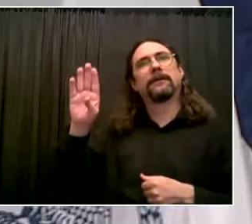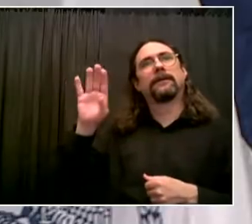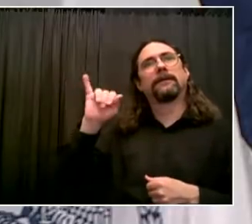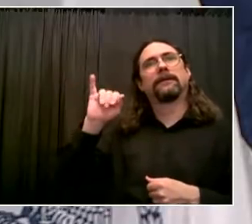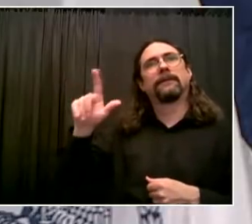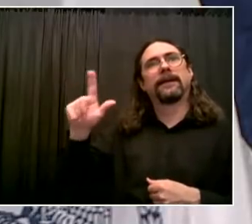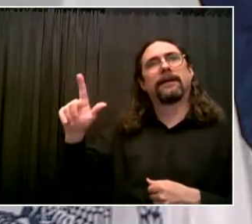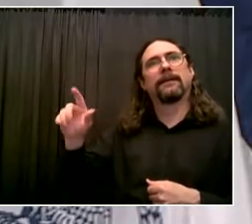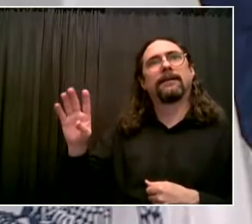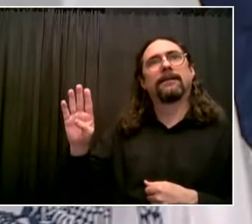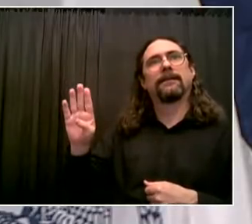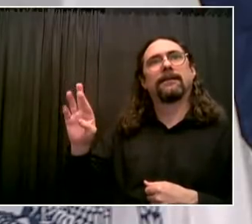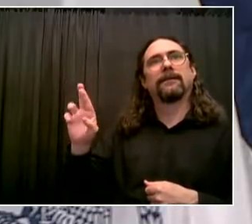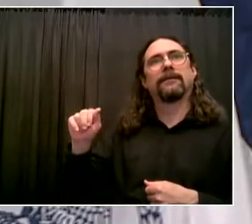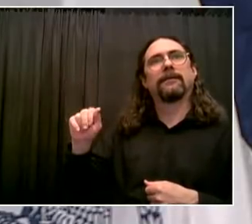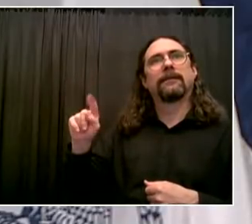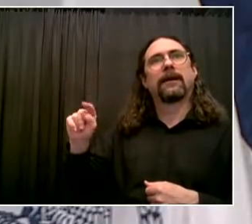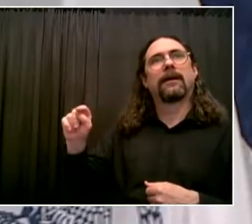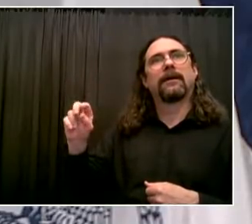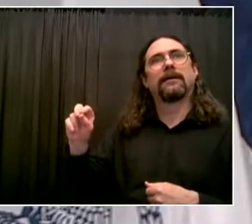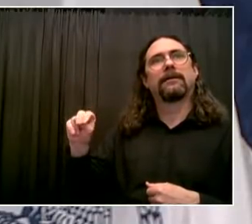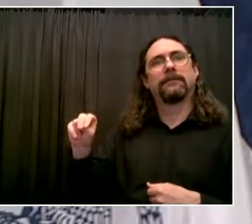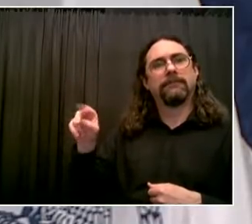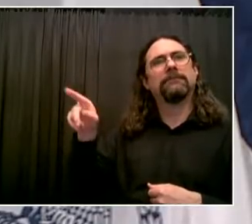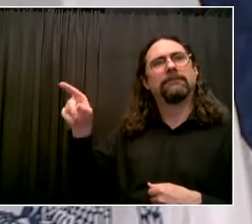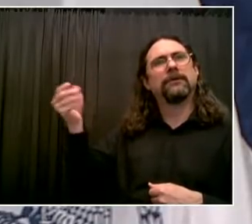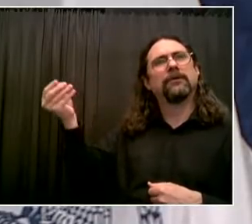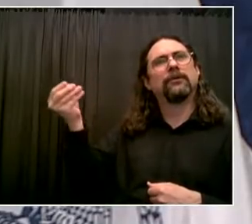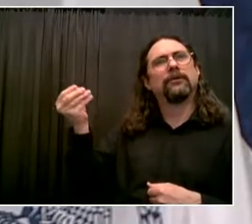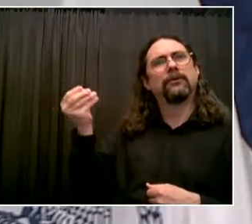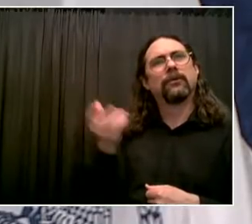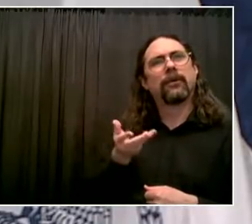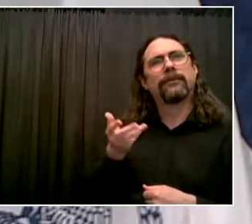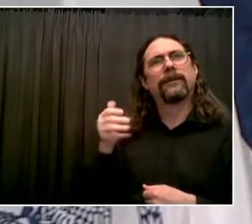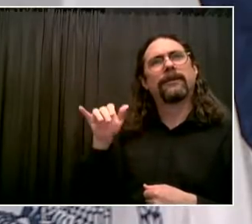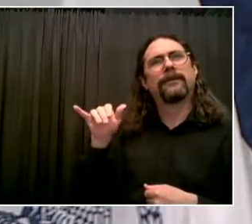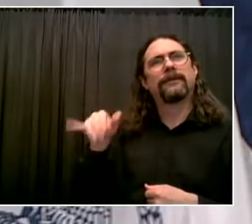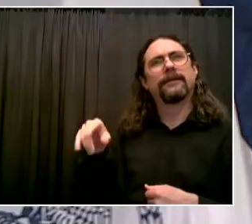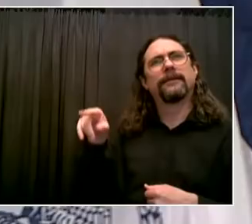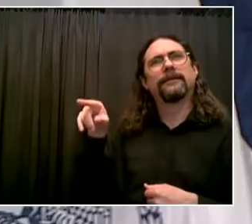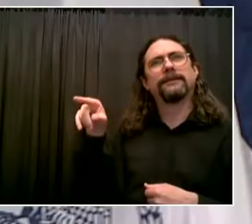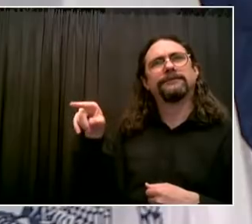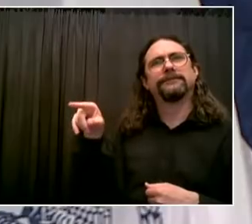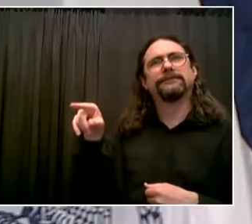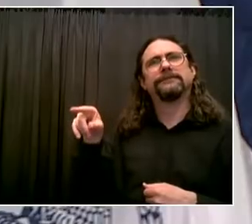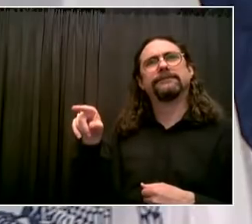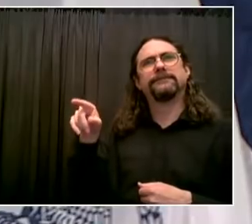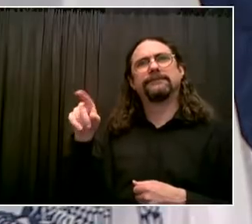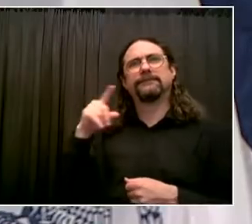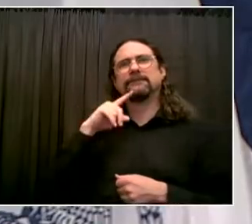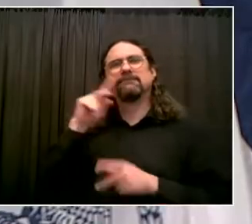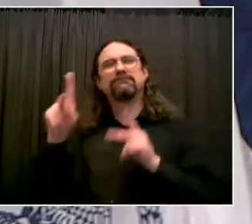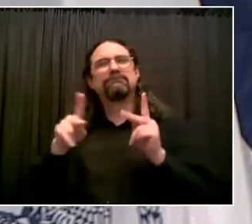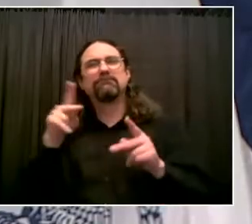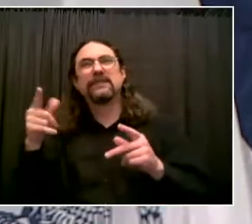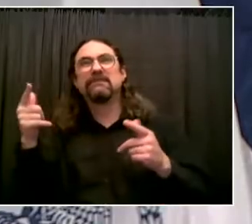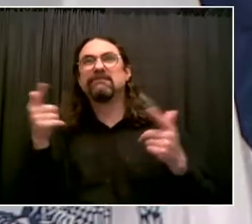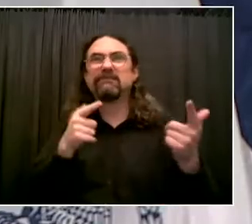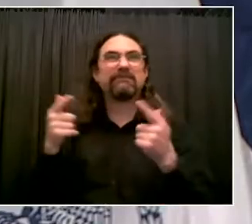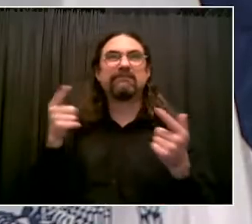SAY, I REMEMBER WHEN THEY FIRST SAID TO ME